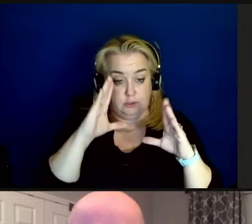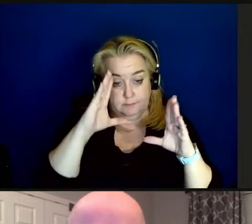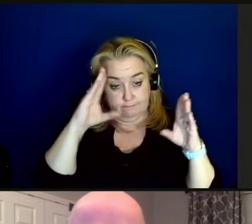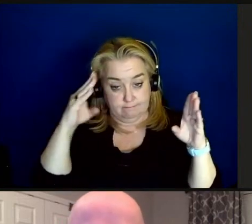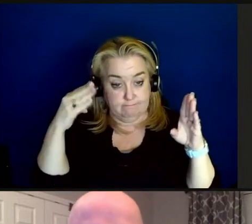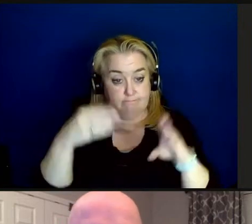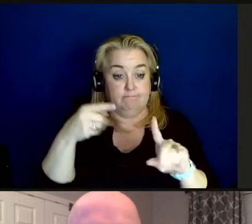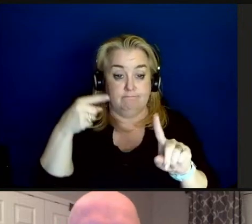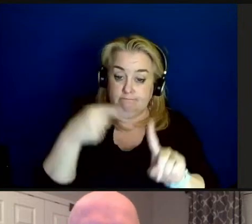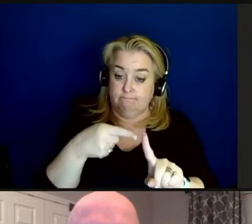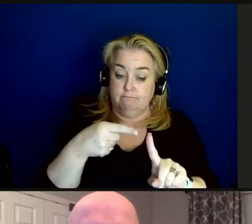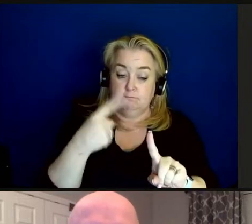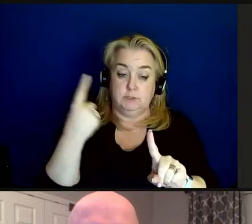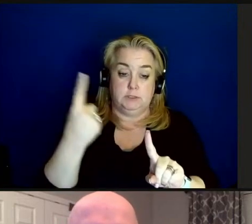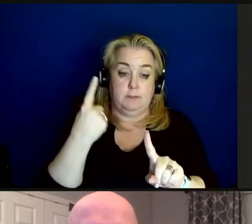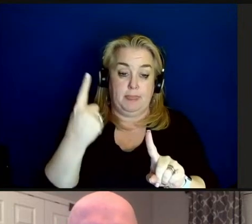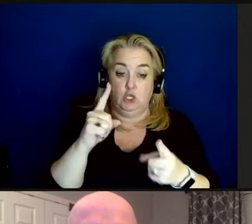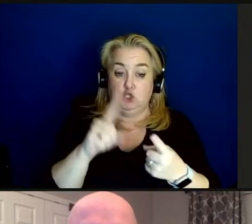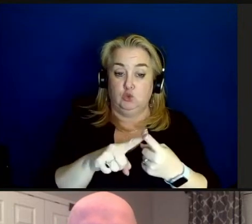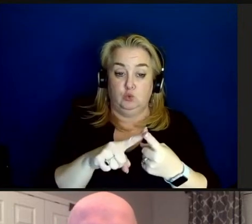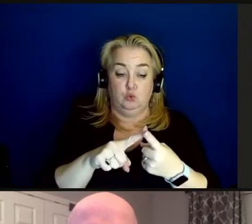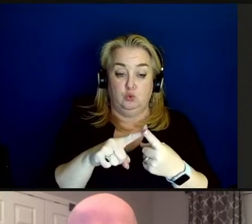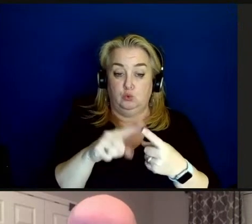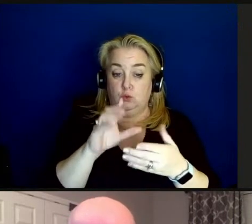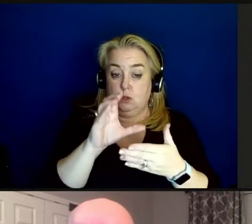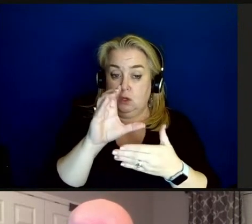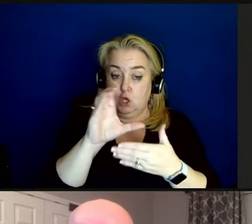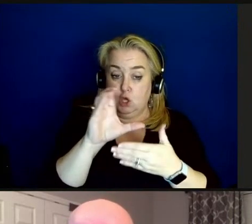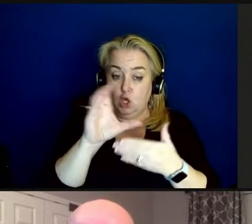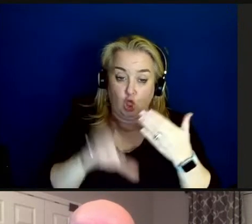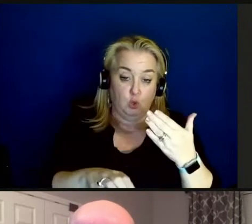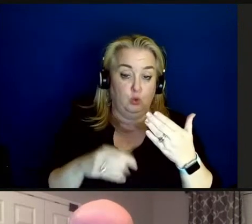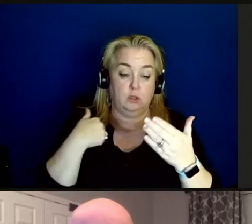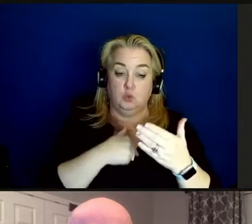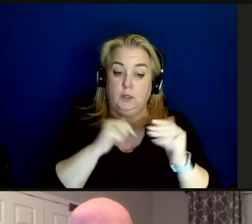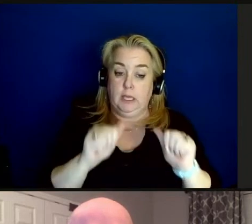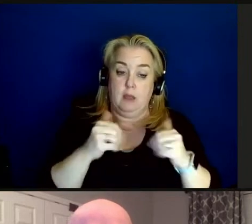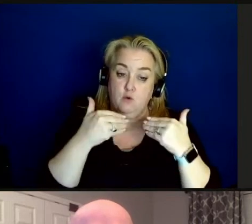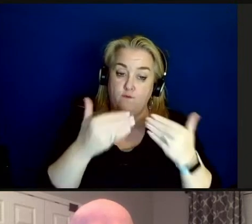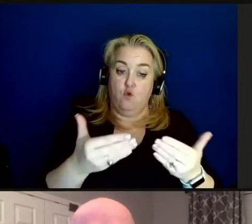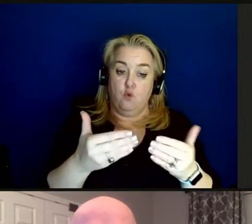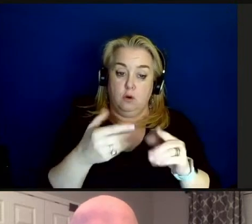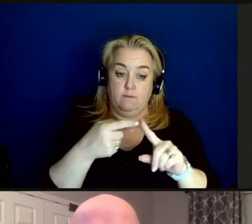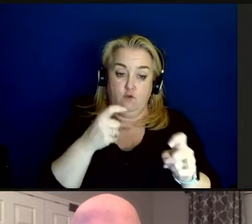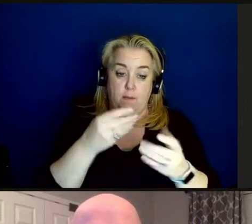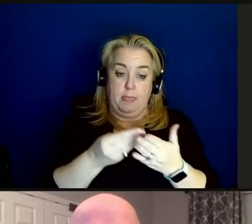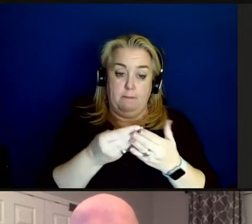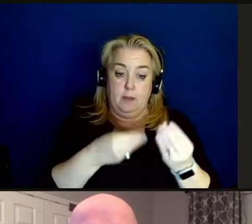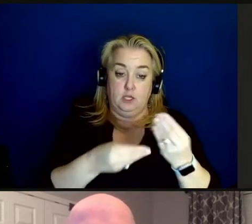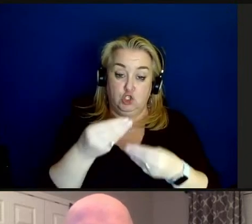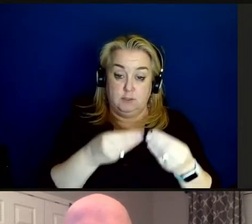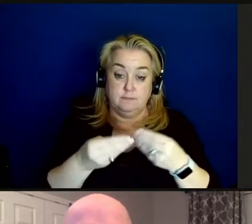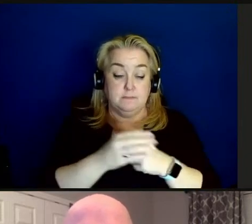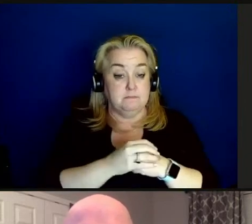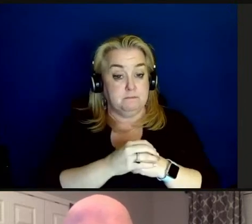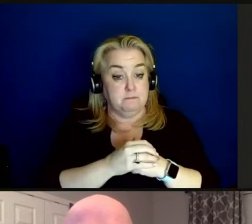NEXT MONTH I'M HONEST HONESTLY